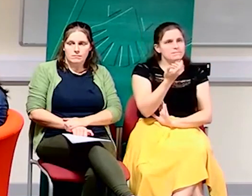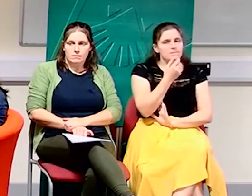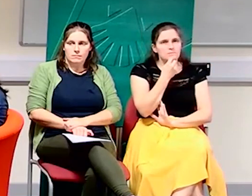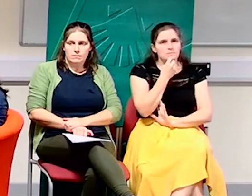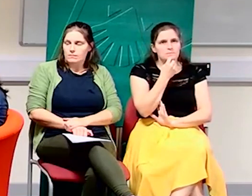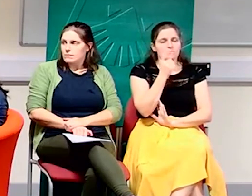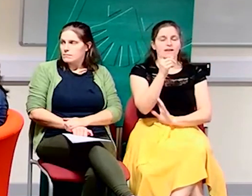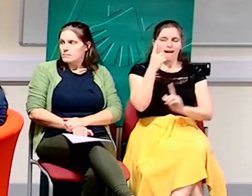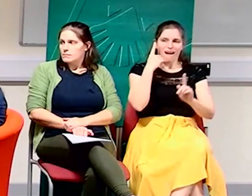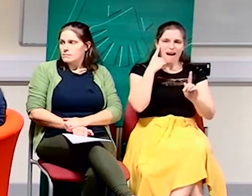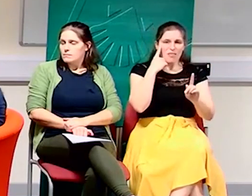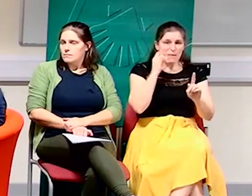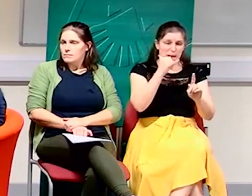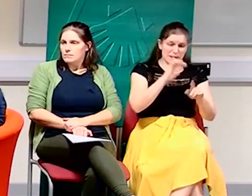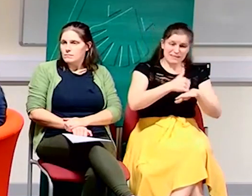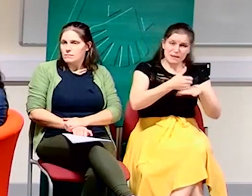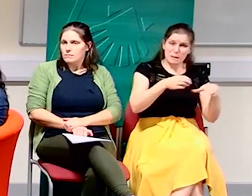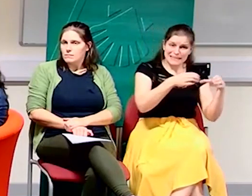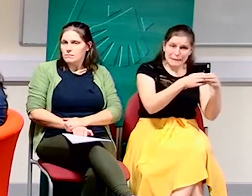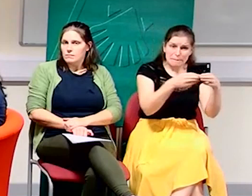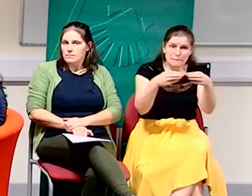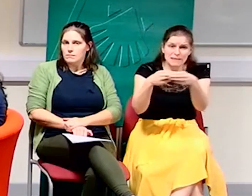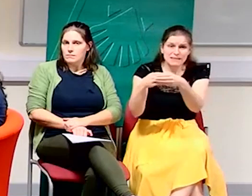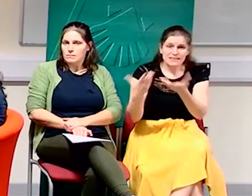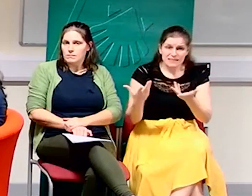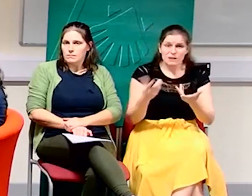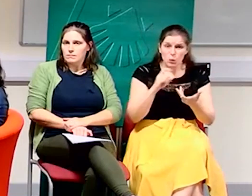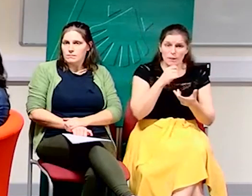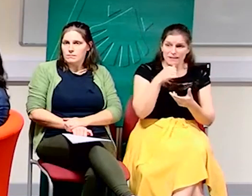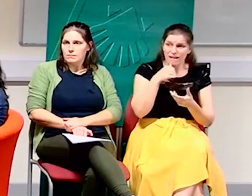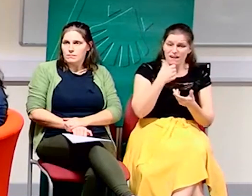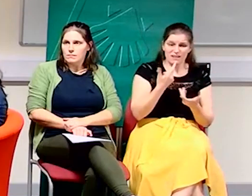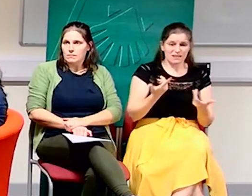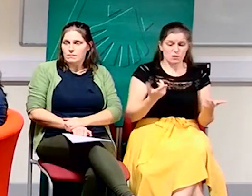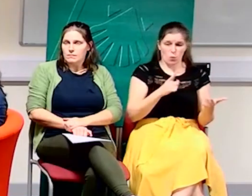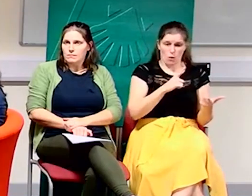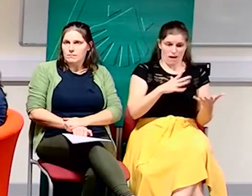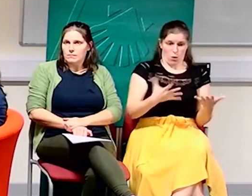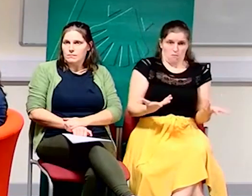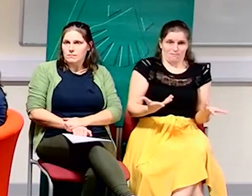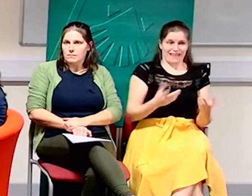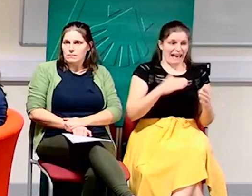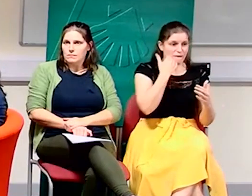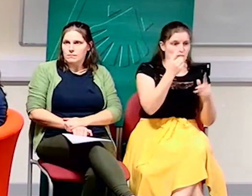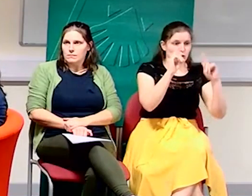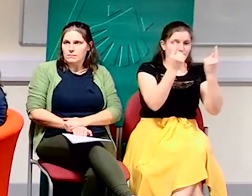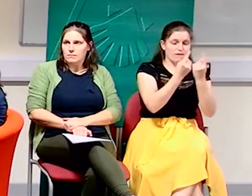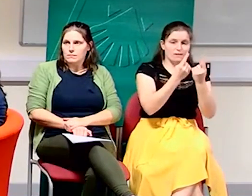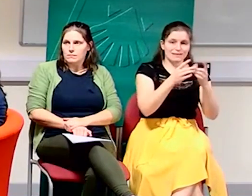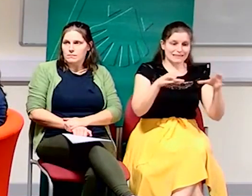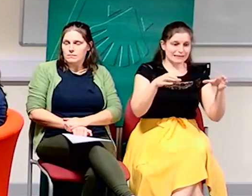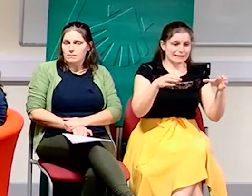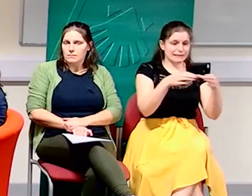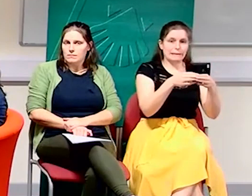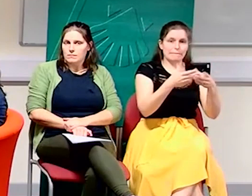that actually have teams like there's nothing stopping each University having a basketball